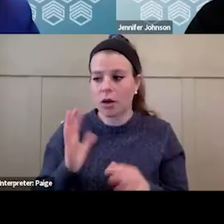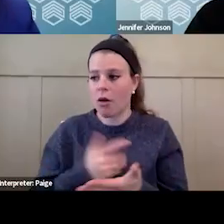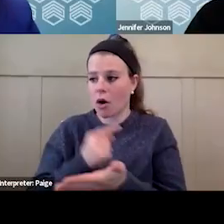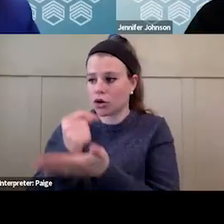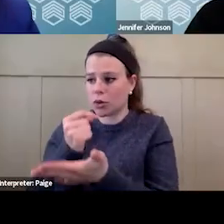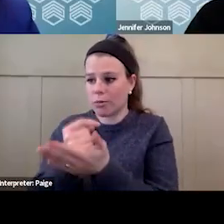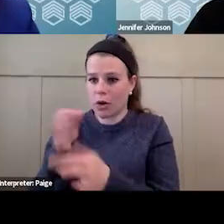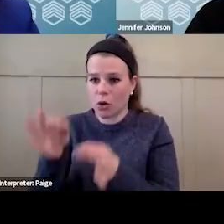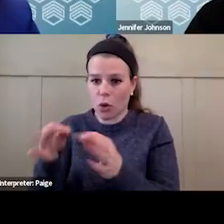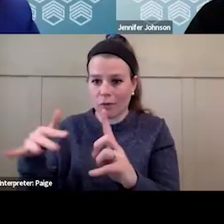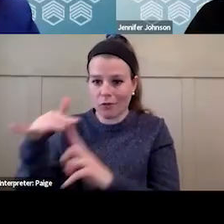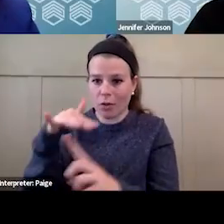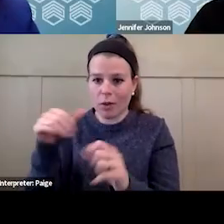court settings, um, can help provide.